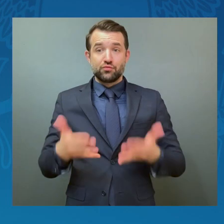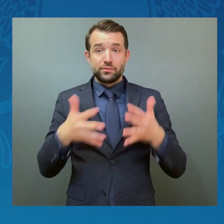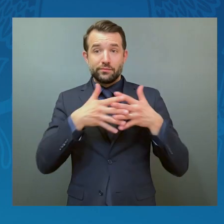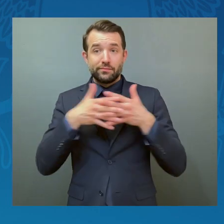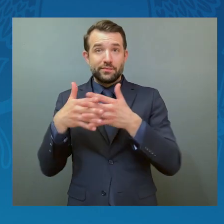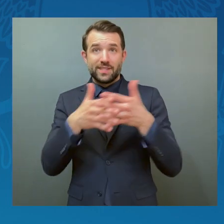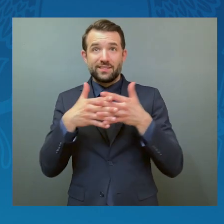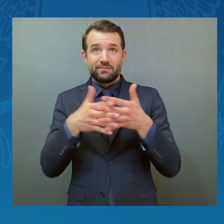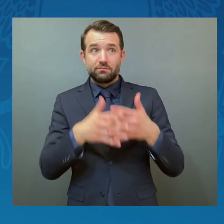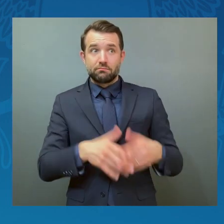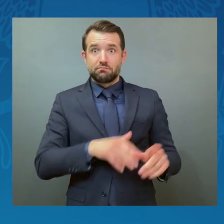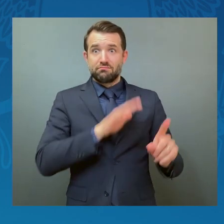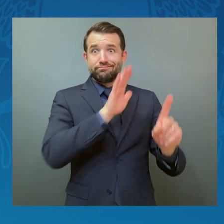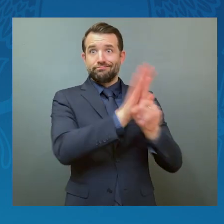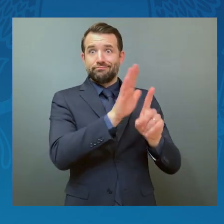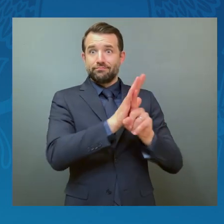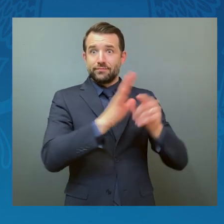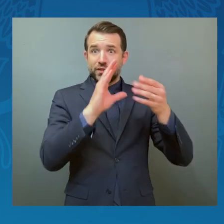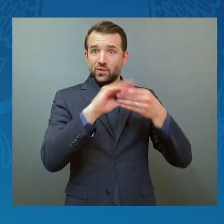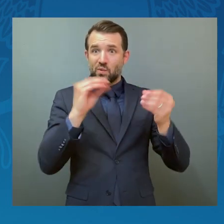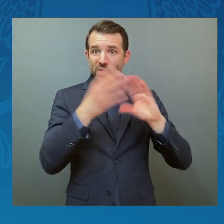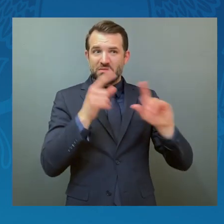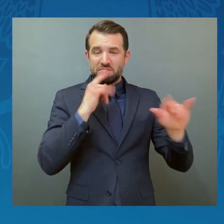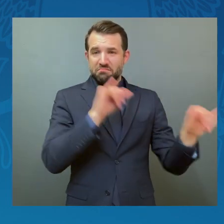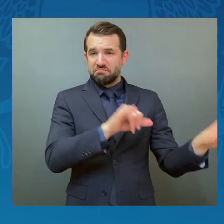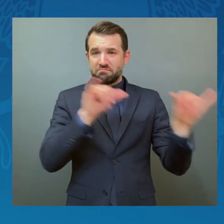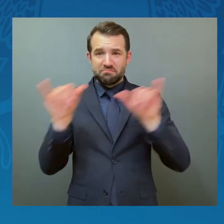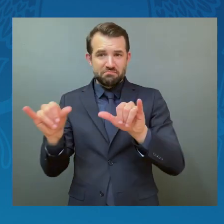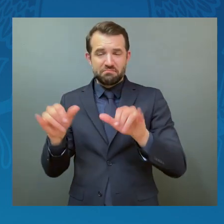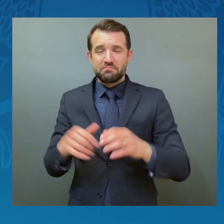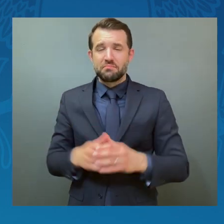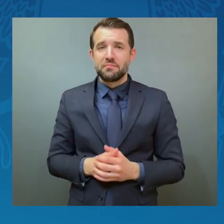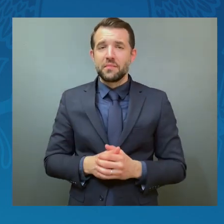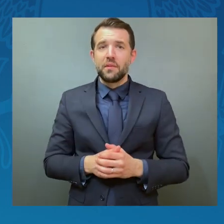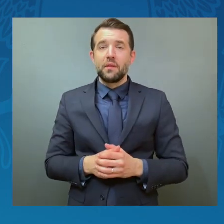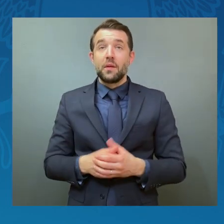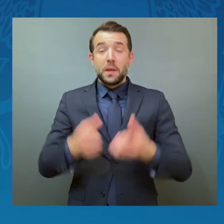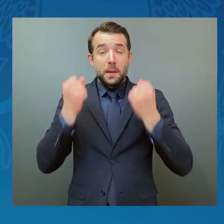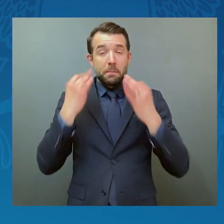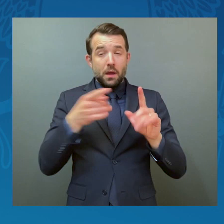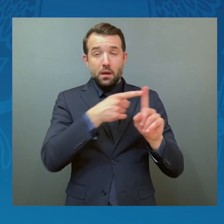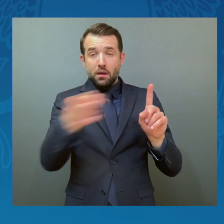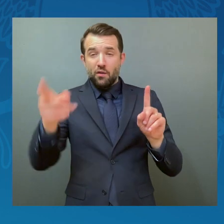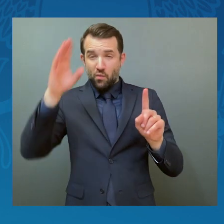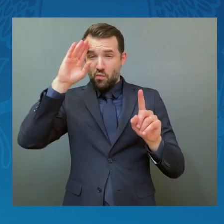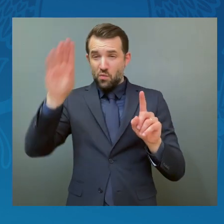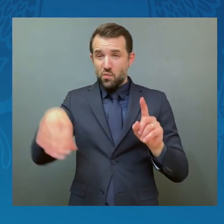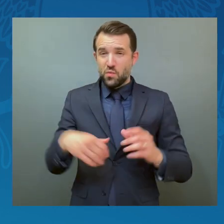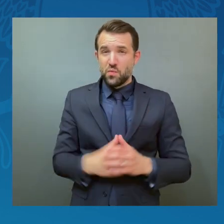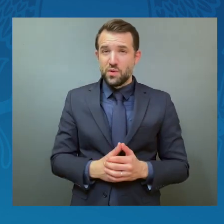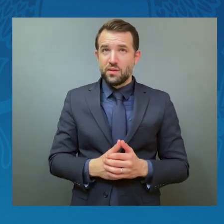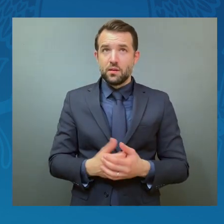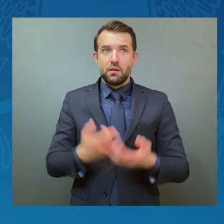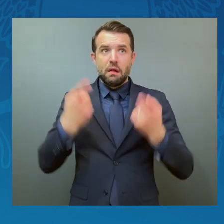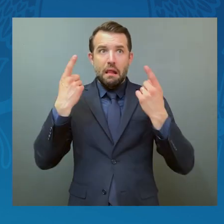So many people, some of whom you might know who were rushed to the hospital because their appendix burst